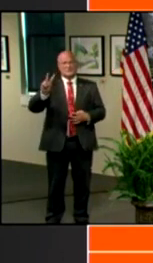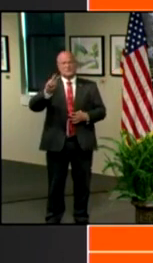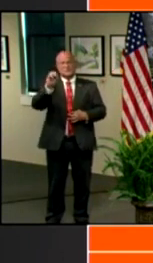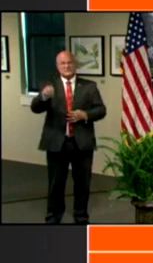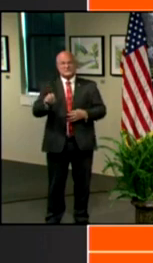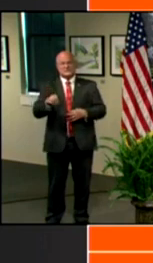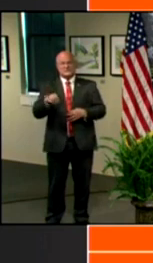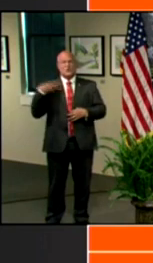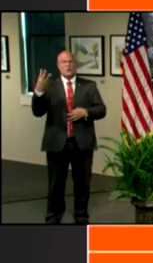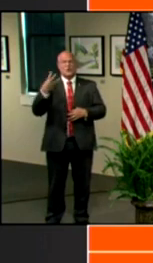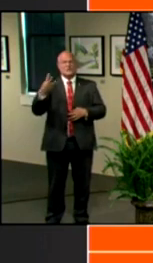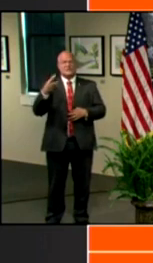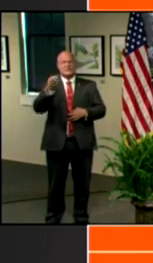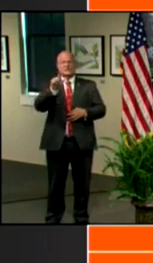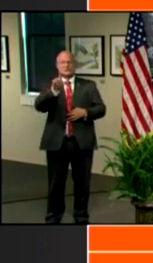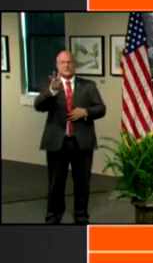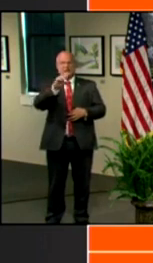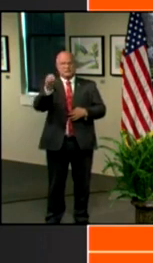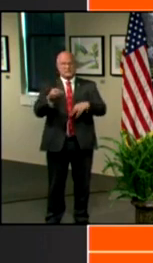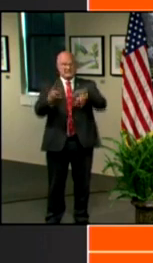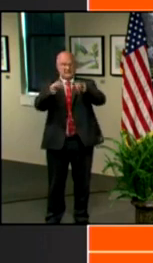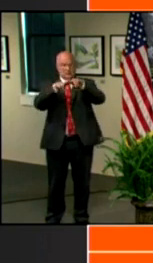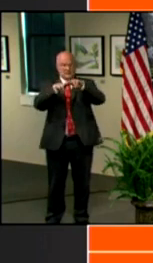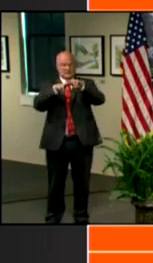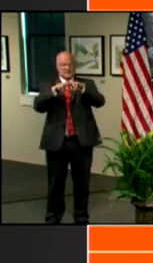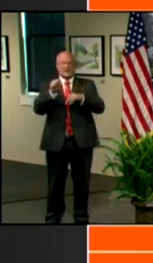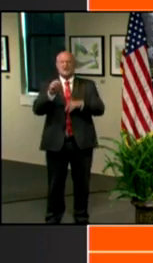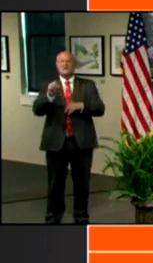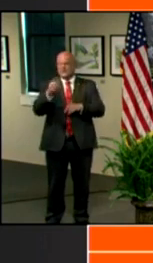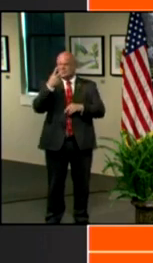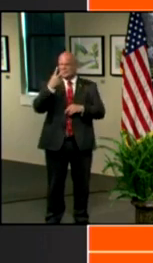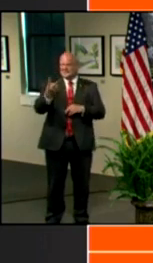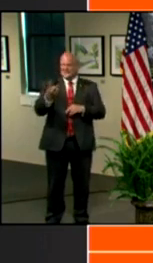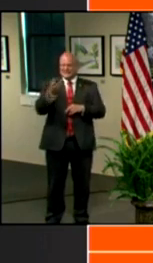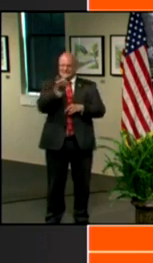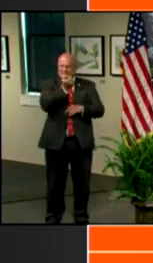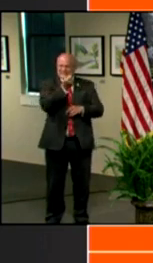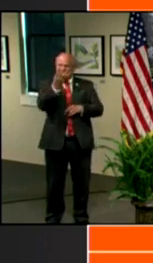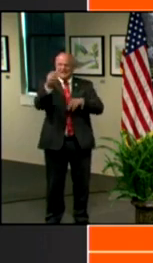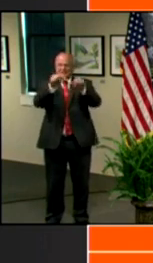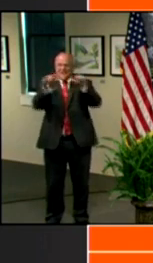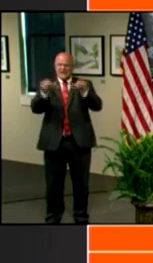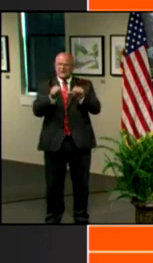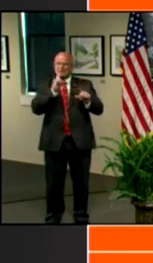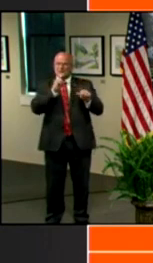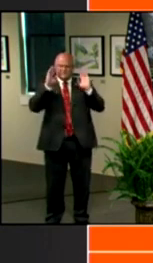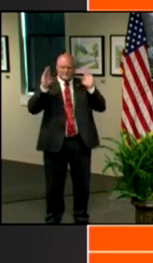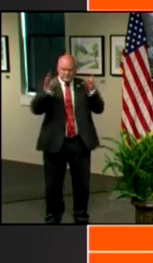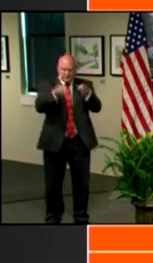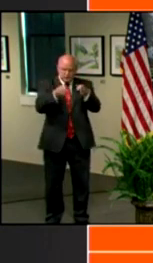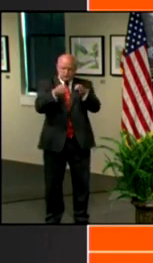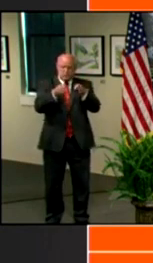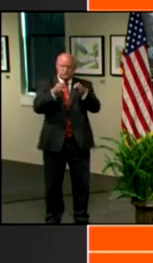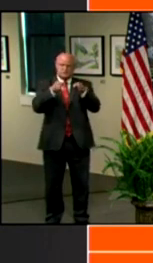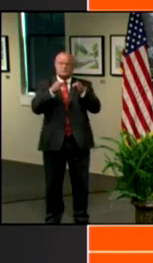RIVER VALLEY, 25% INCREASE, SEBASTIAN COUNTY 52% INCREASE, WASHINGTON COUNTY AT 20 BREAK